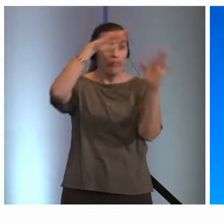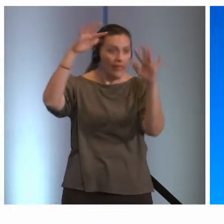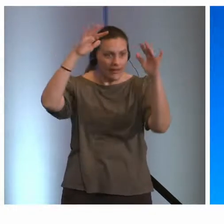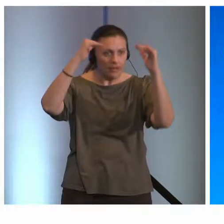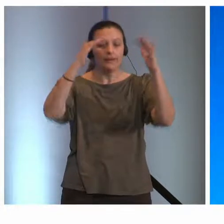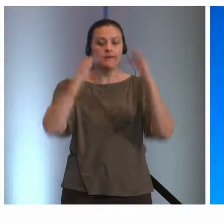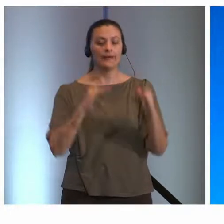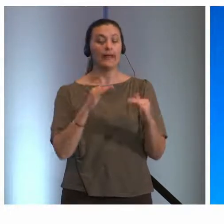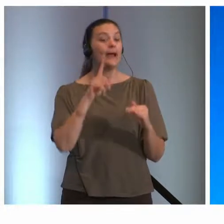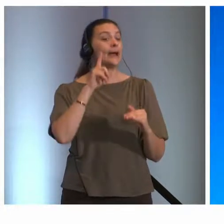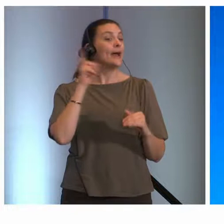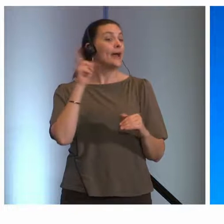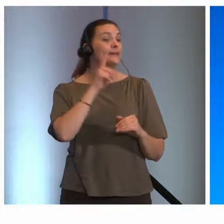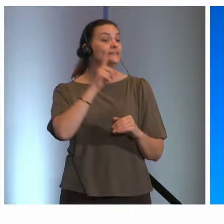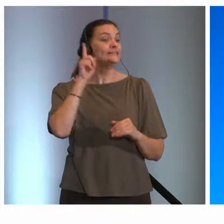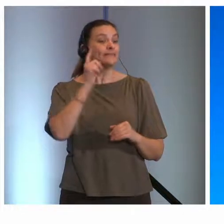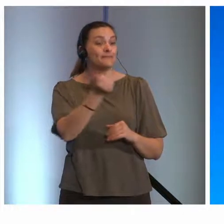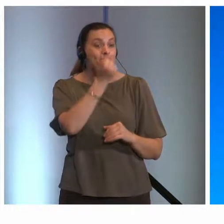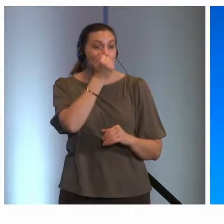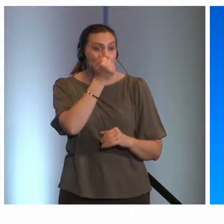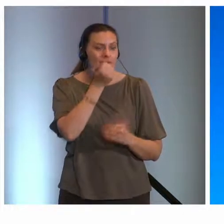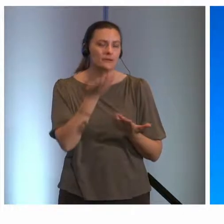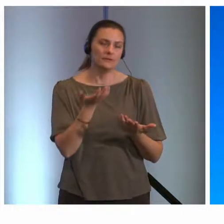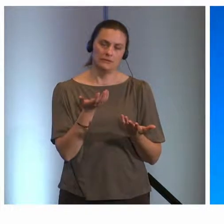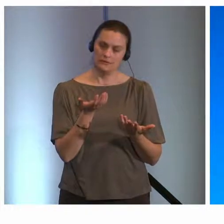For the mental health community crazy, nuts, mental lunatic,